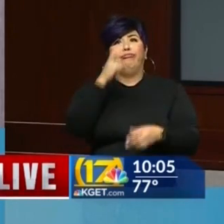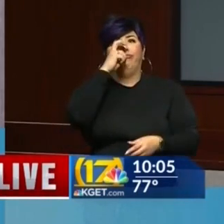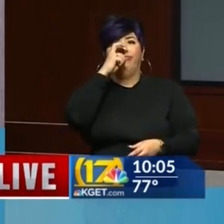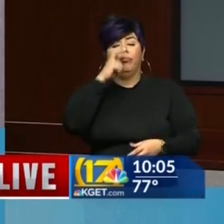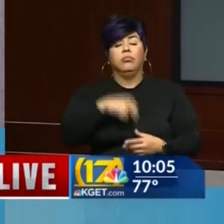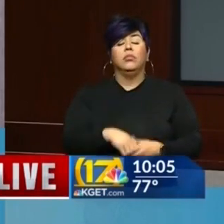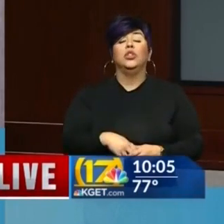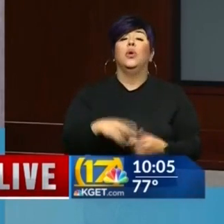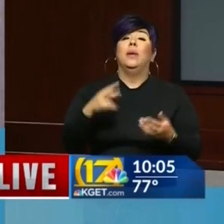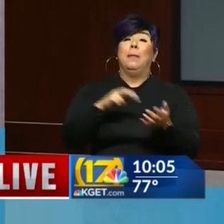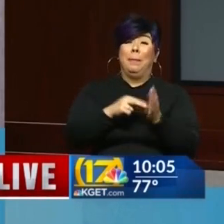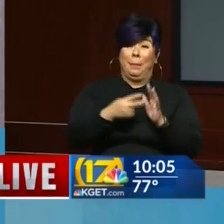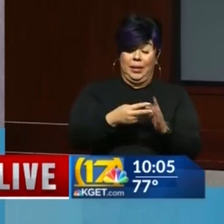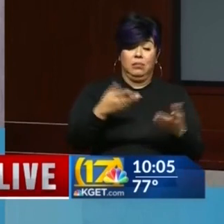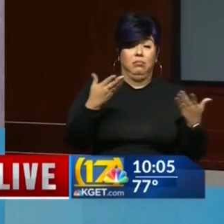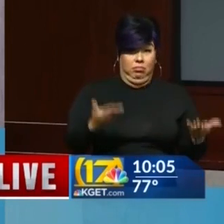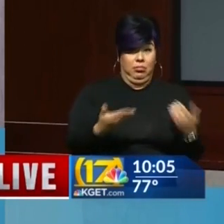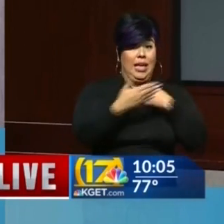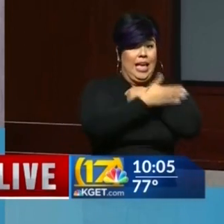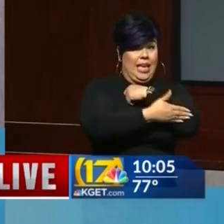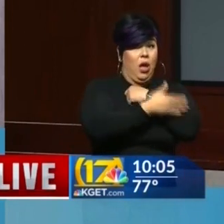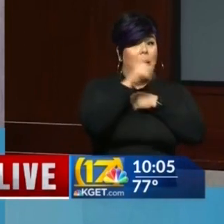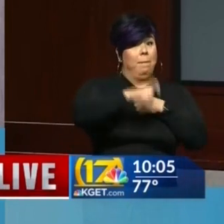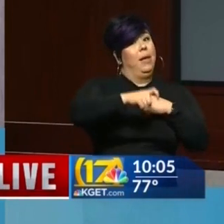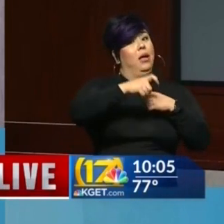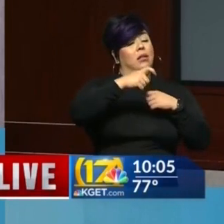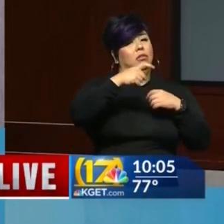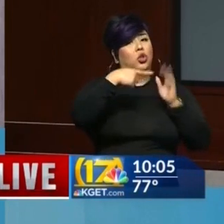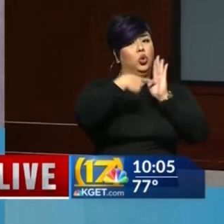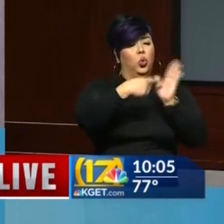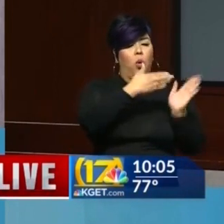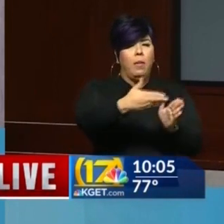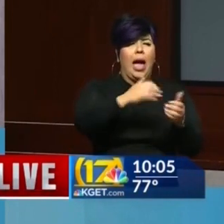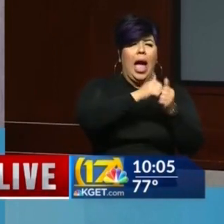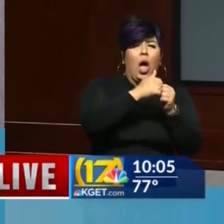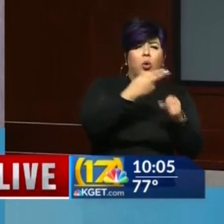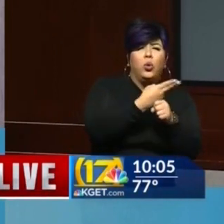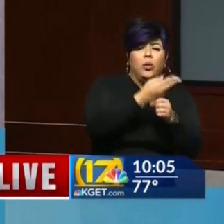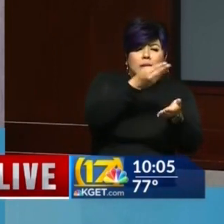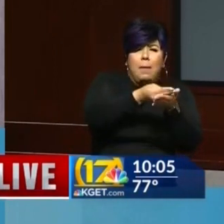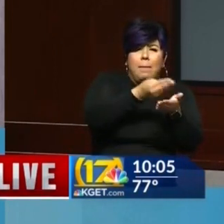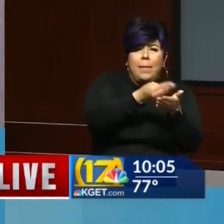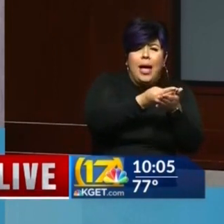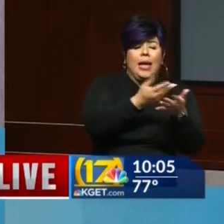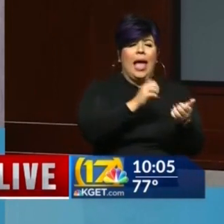PERCENT OR BELOW TO PROGRESS TO THE LESS RESTRICT OF TIER 2.